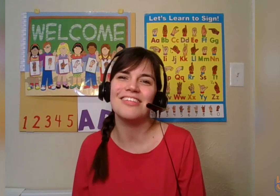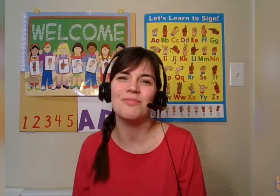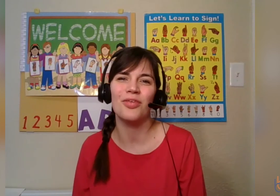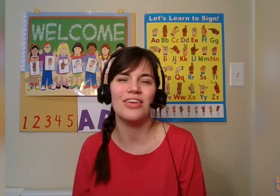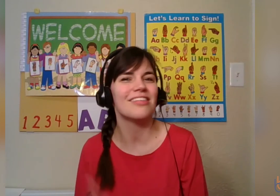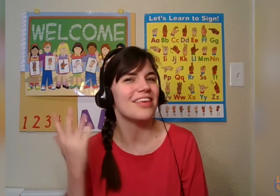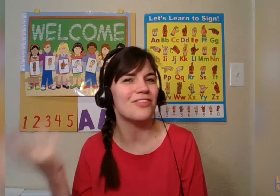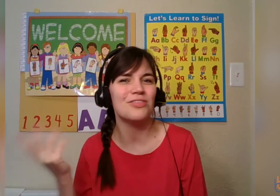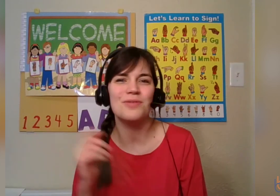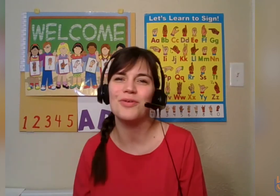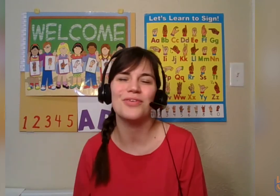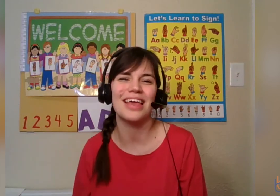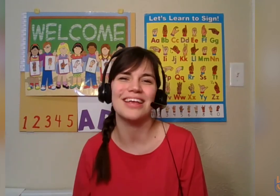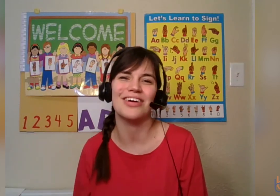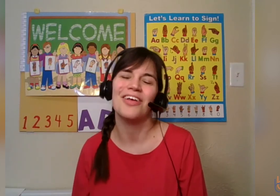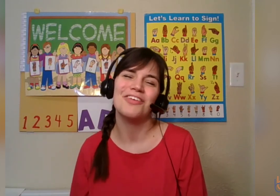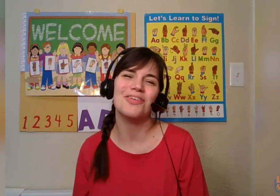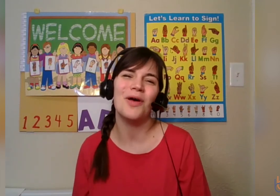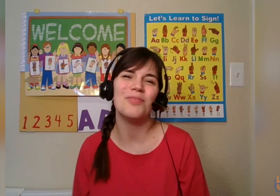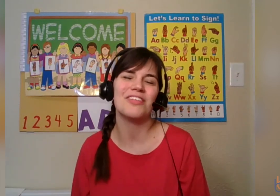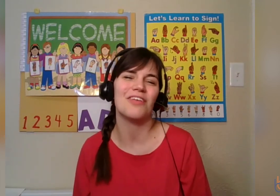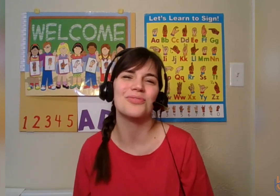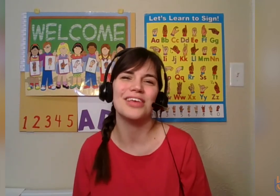simple things even to people who hear. So I hope this class really has